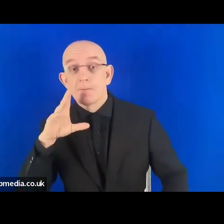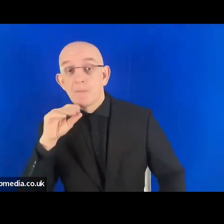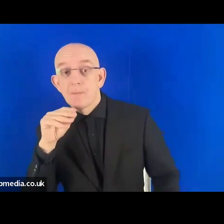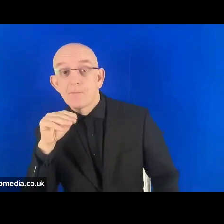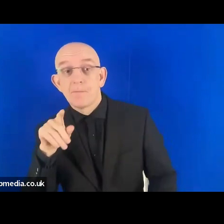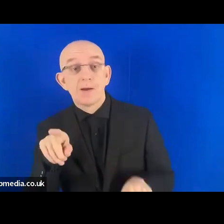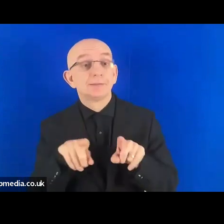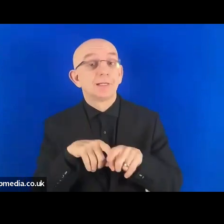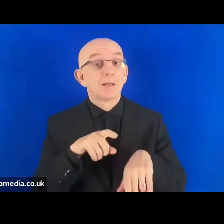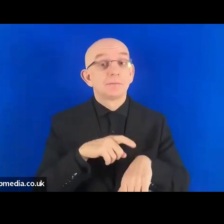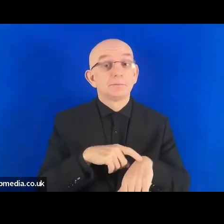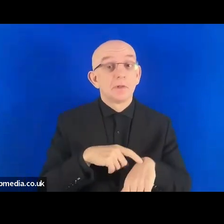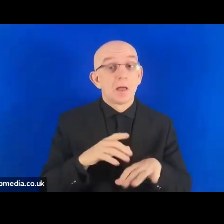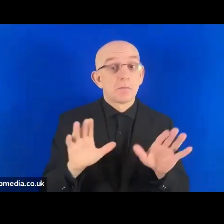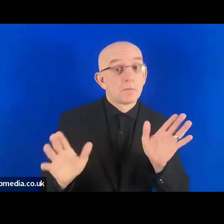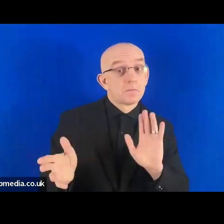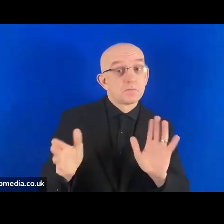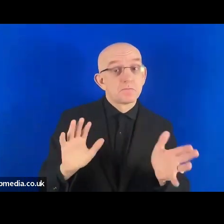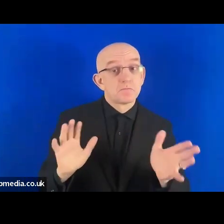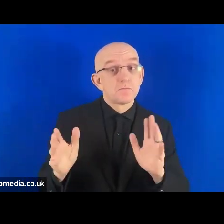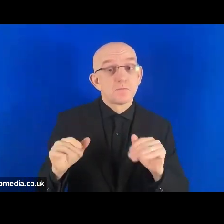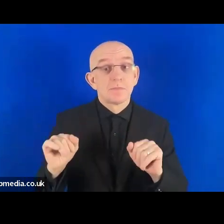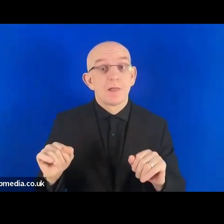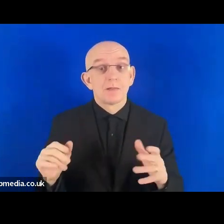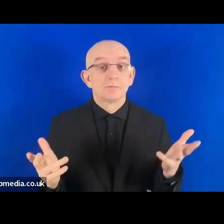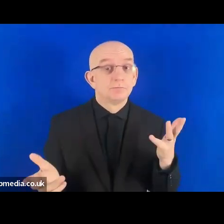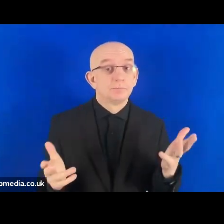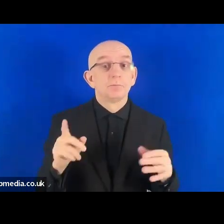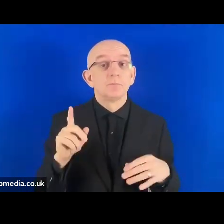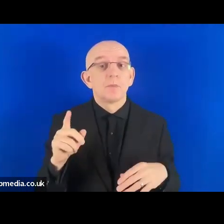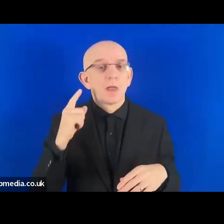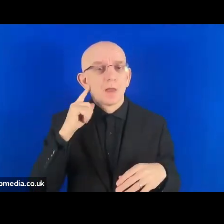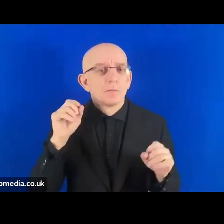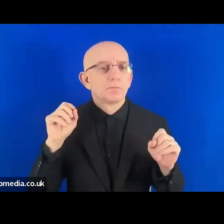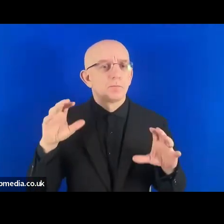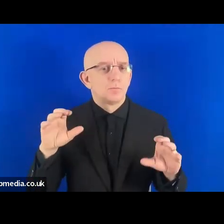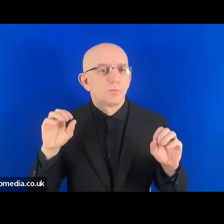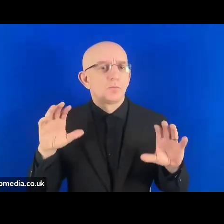I hope the music is not, so loud, and it will still allow me, to. We can't hear it.